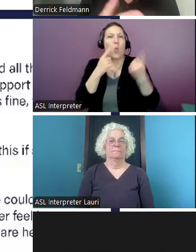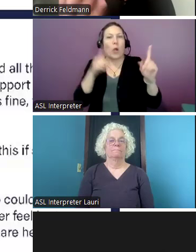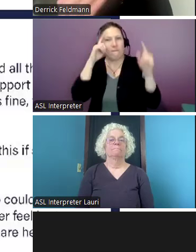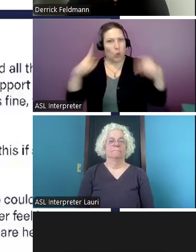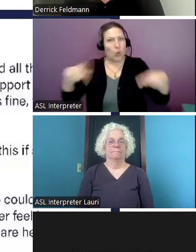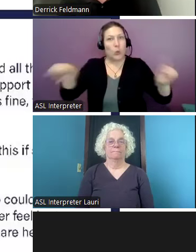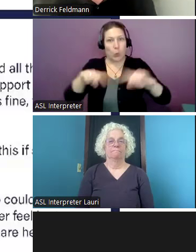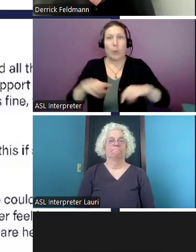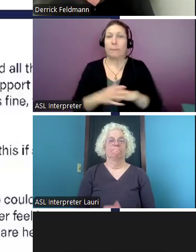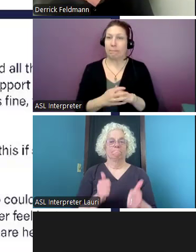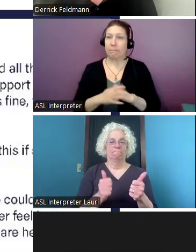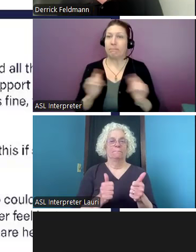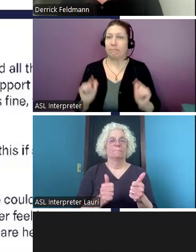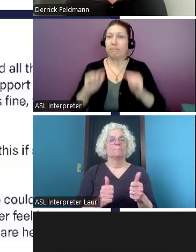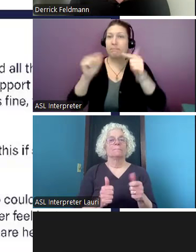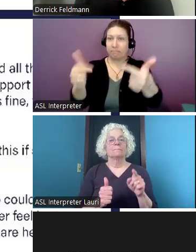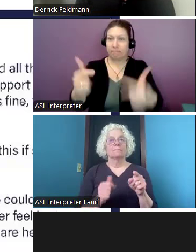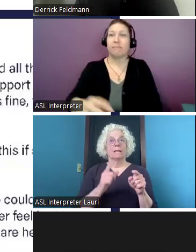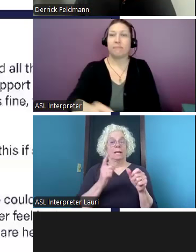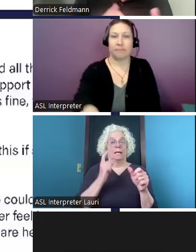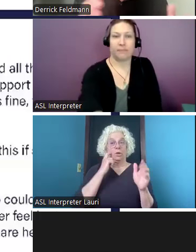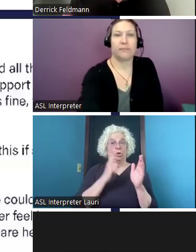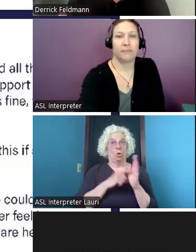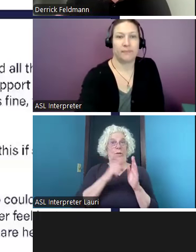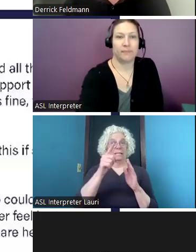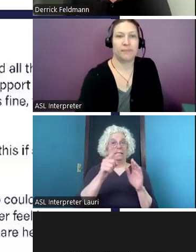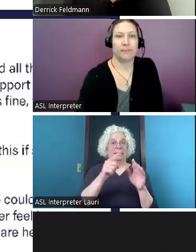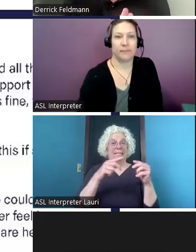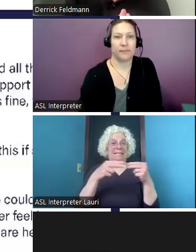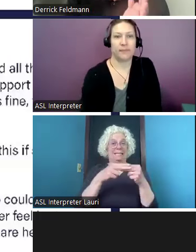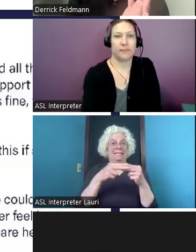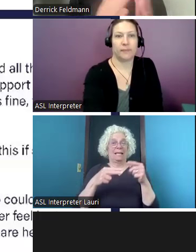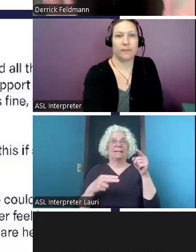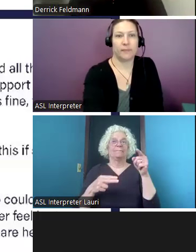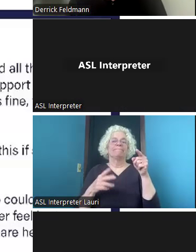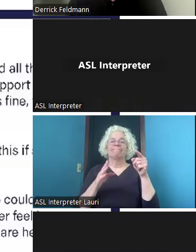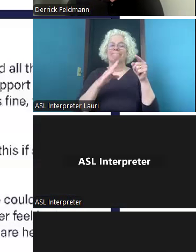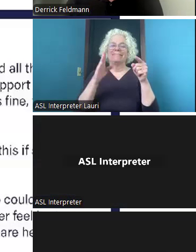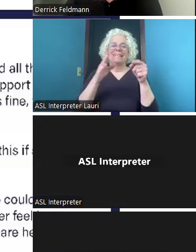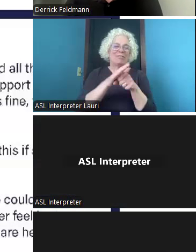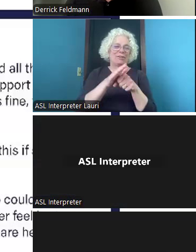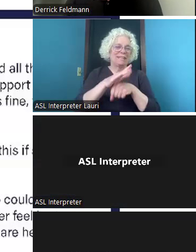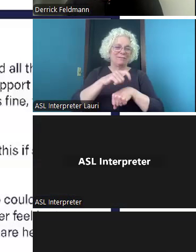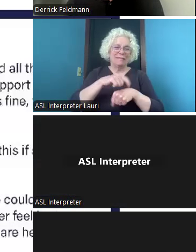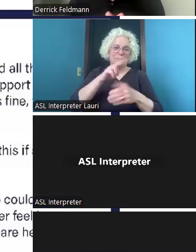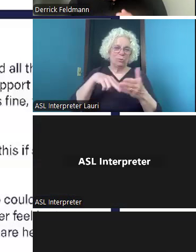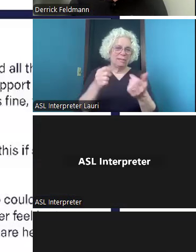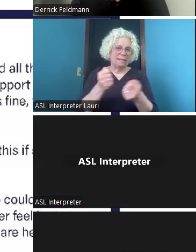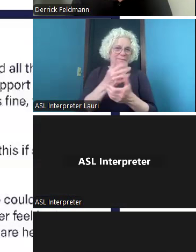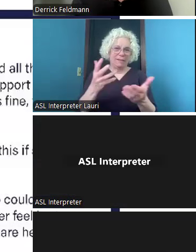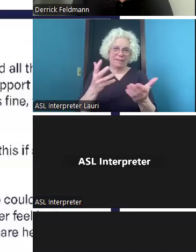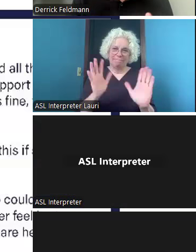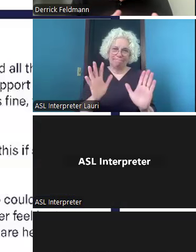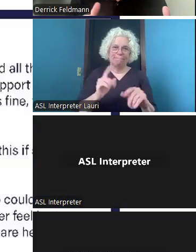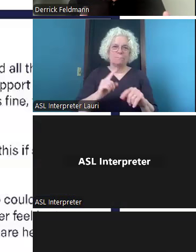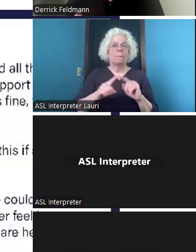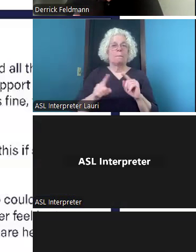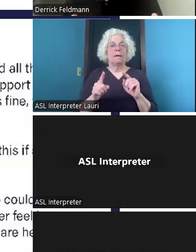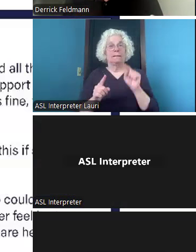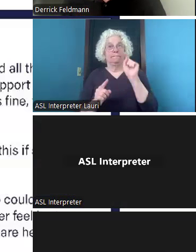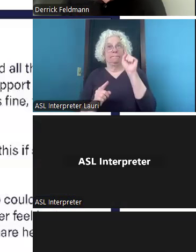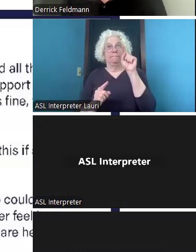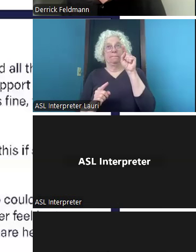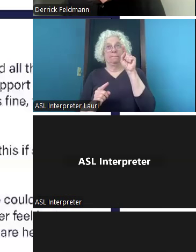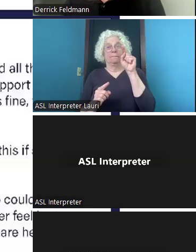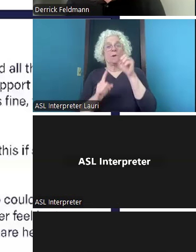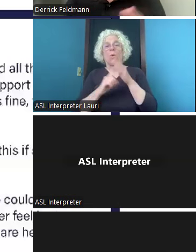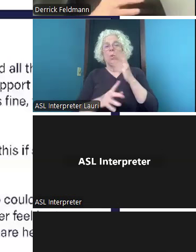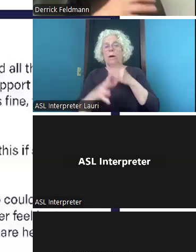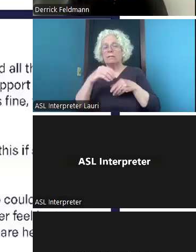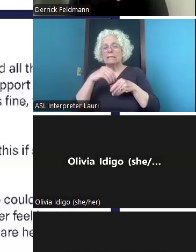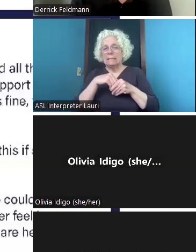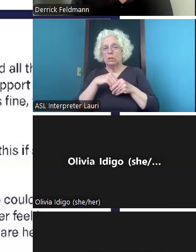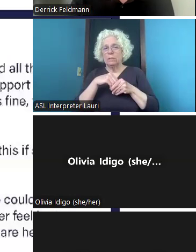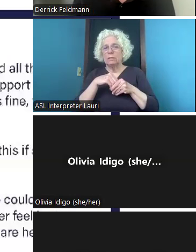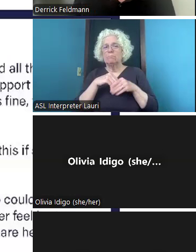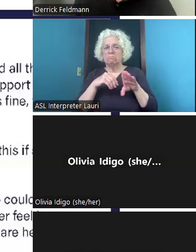So on this first slide here, and of course we don't have enough time to read through all of this, but I want to give you a sense of the elements that we have here.